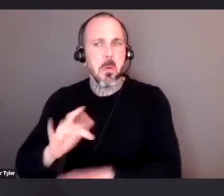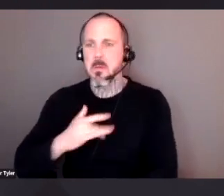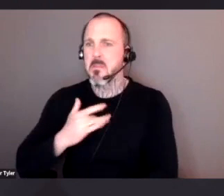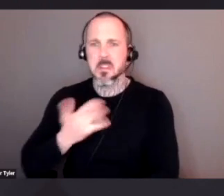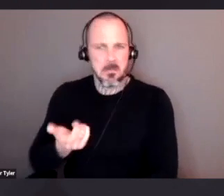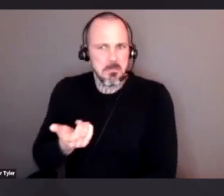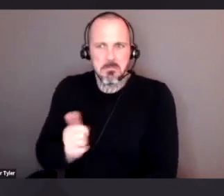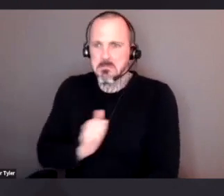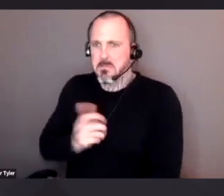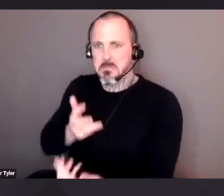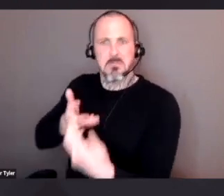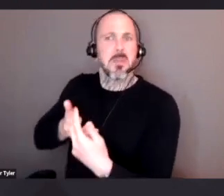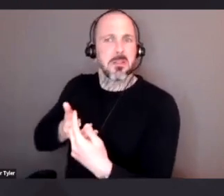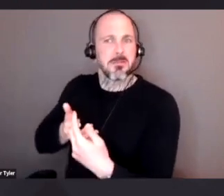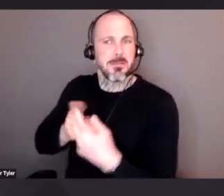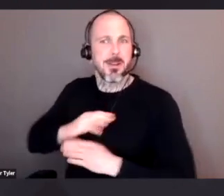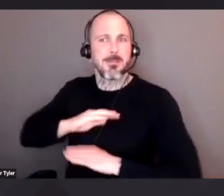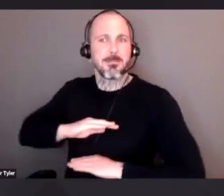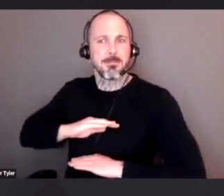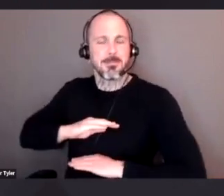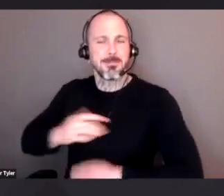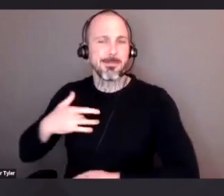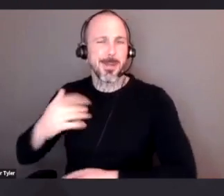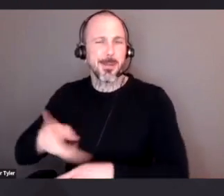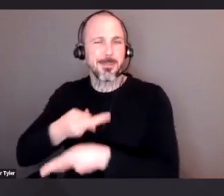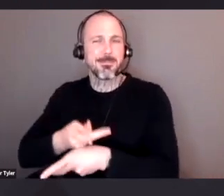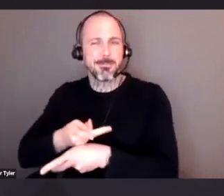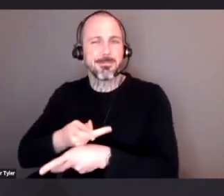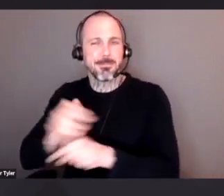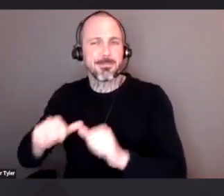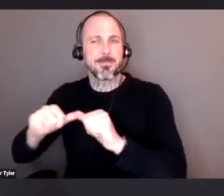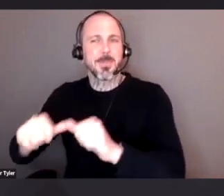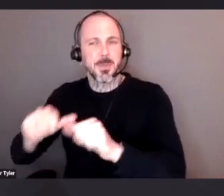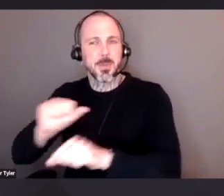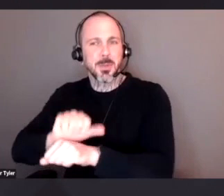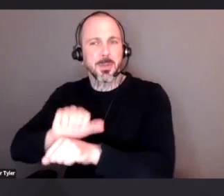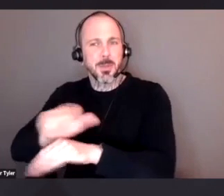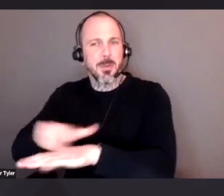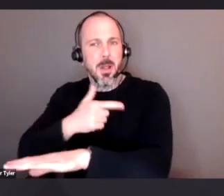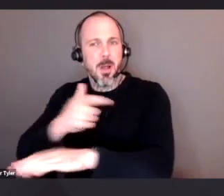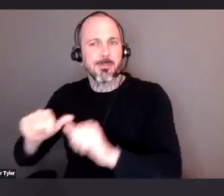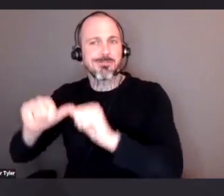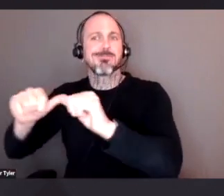This ultimately increases an organization's retention rates and reduces turnover and training costs.